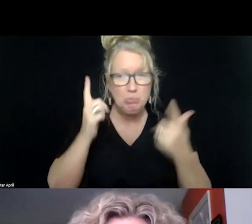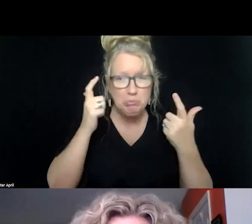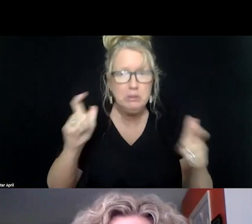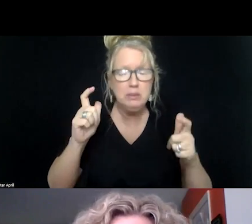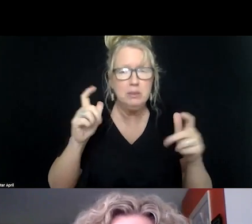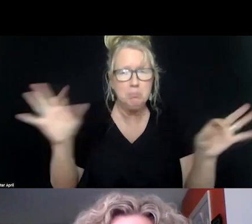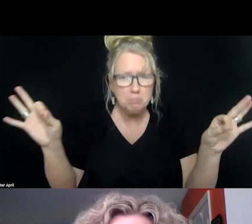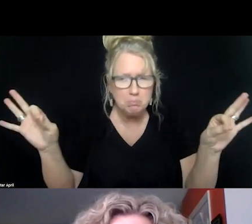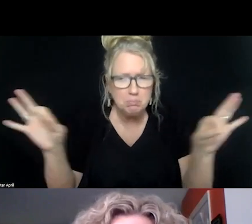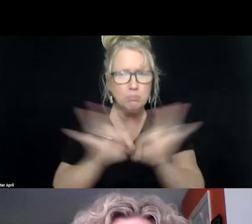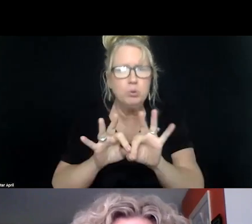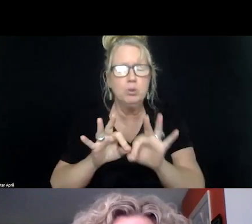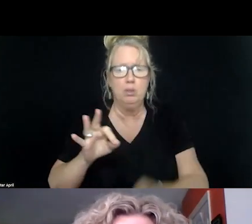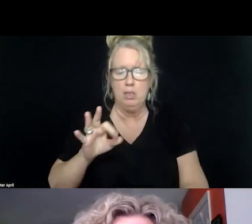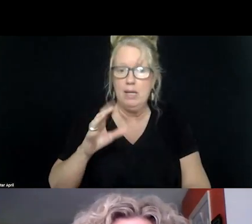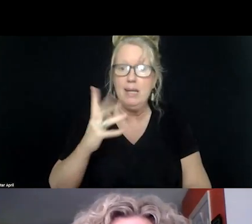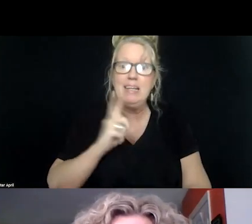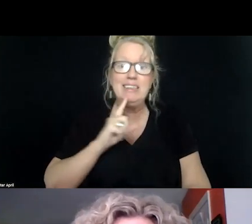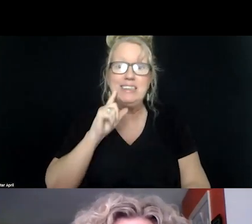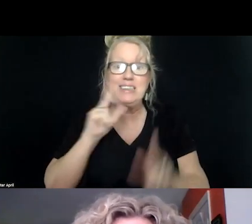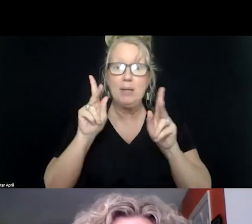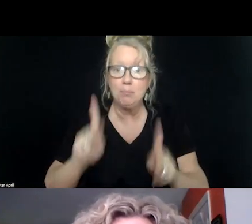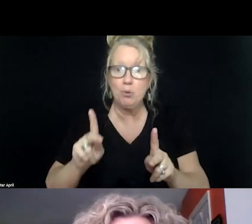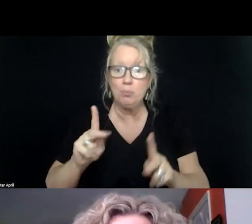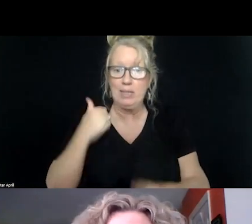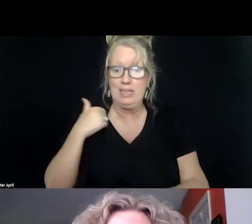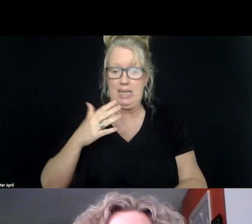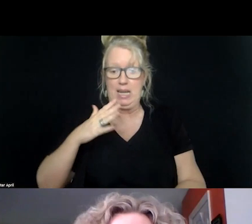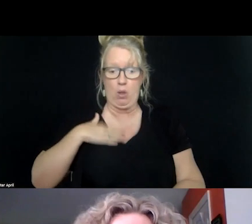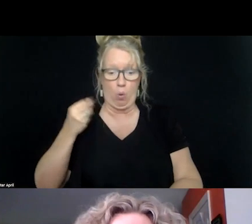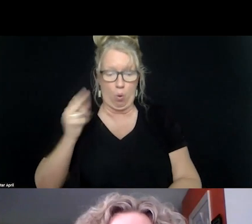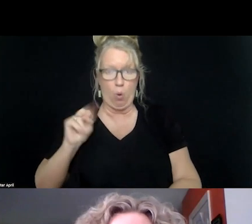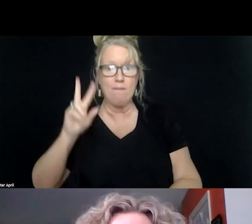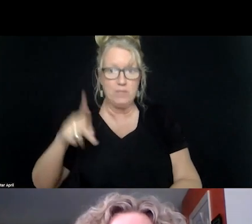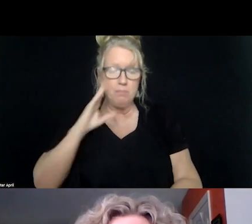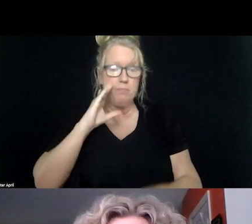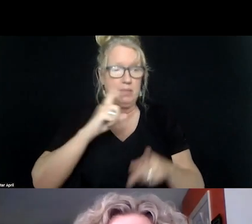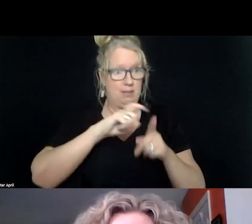IS THE DEAF PERSON CAN USE THEIR VIDEO PHONE TO CALL ANOTHER